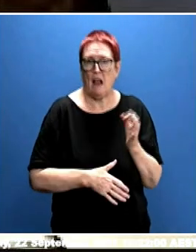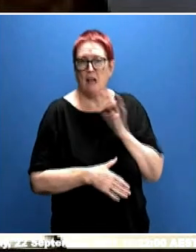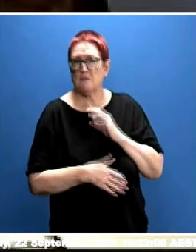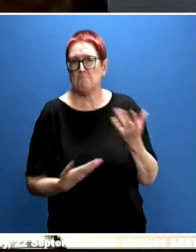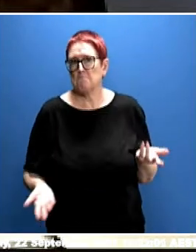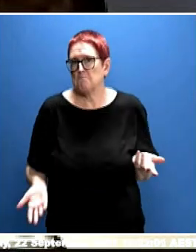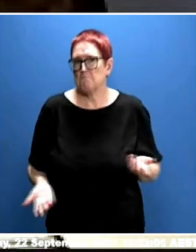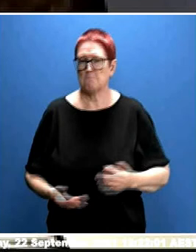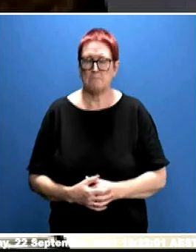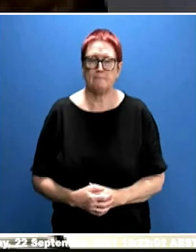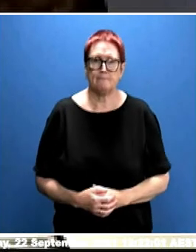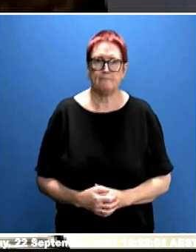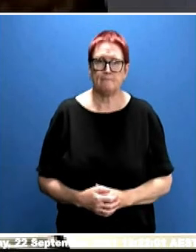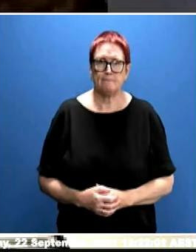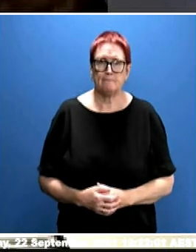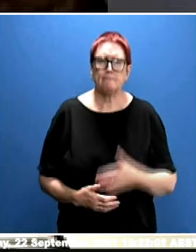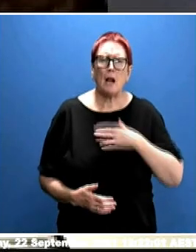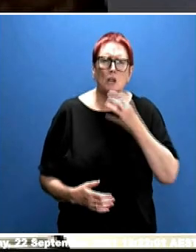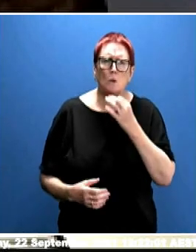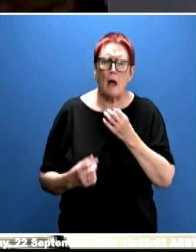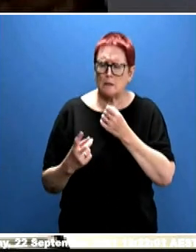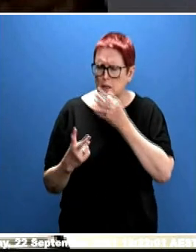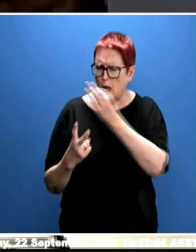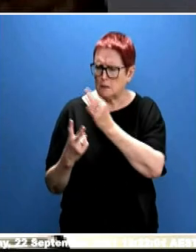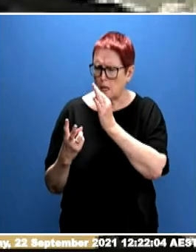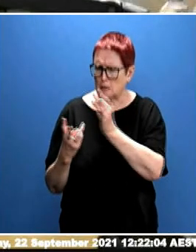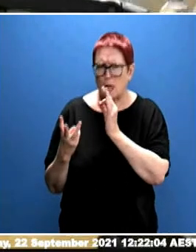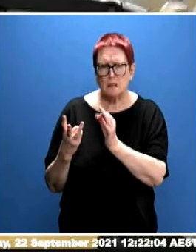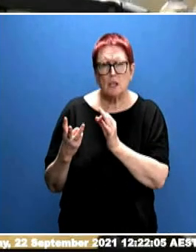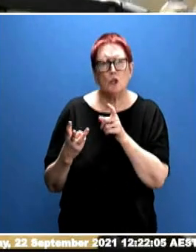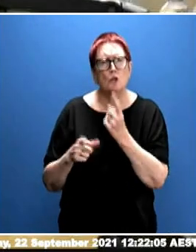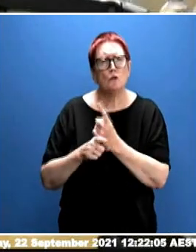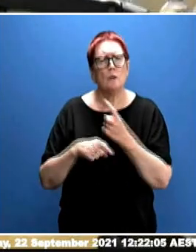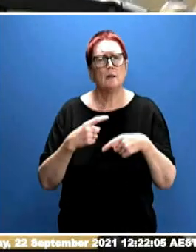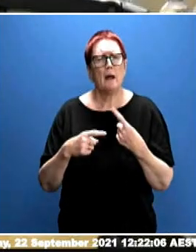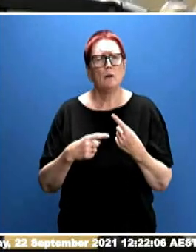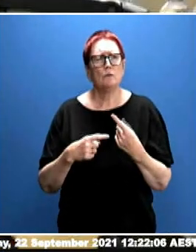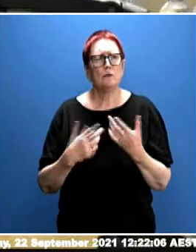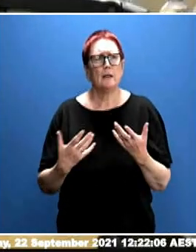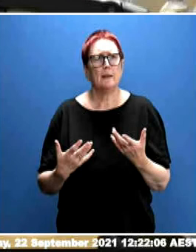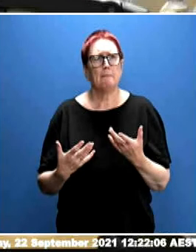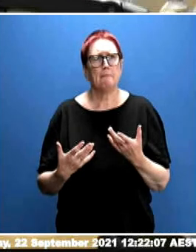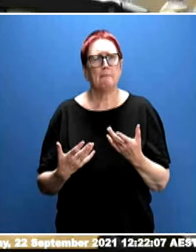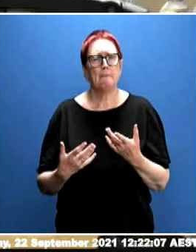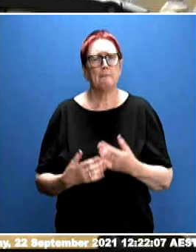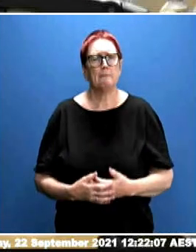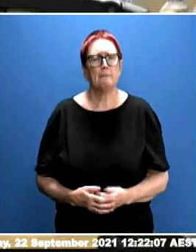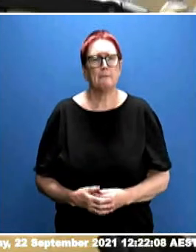I just want to go to each of you now, perhaps. You have in your statements referred to a number of matters about areas where